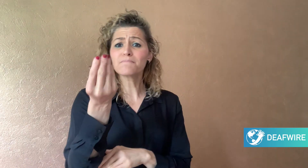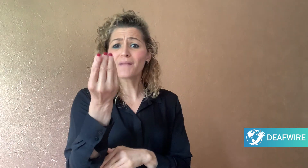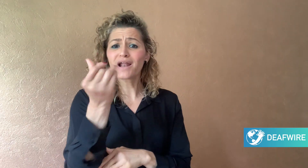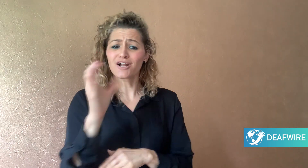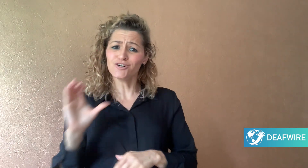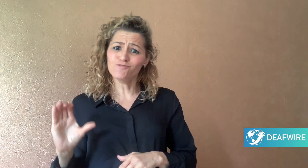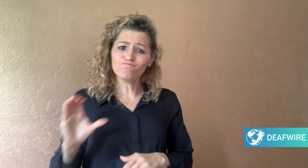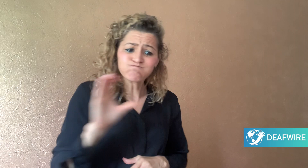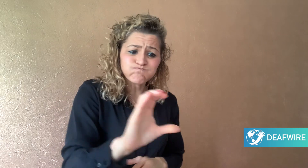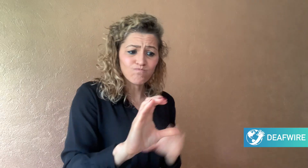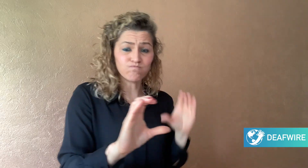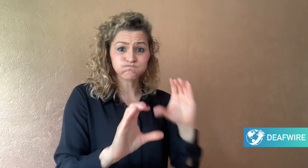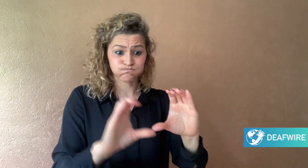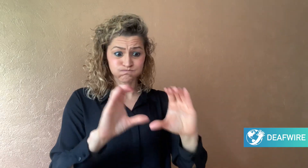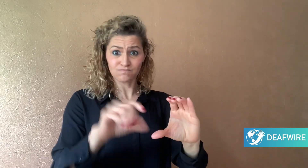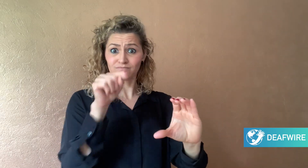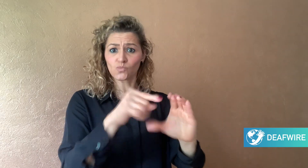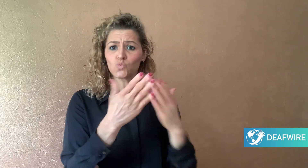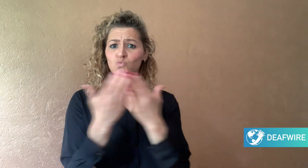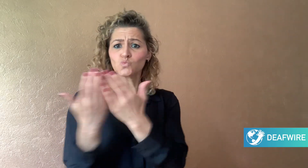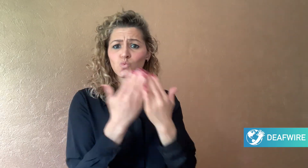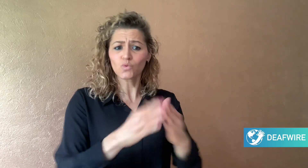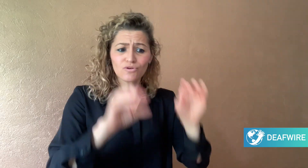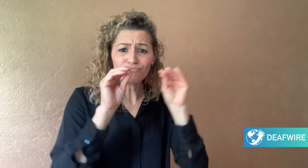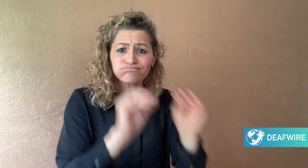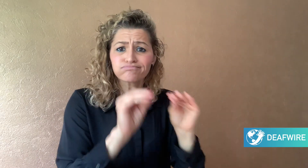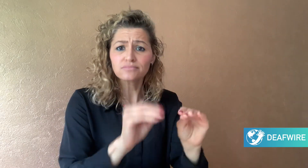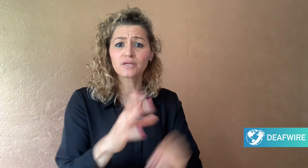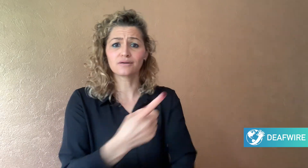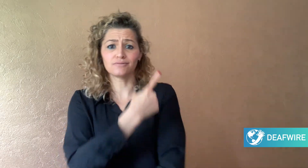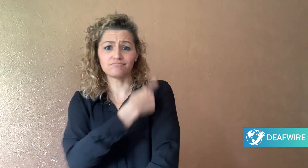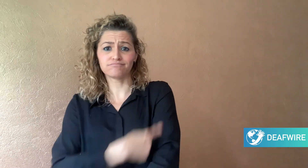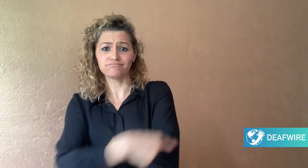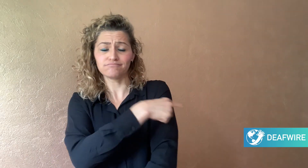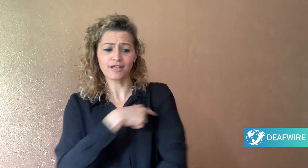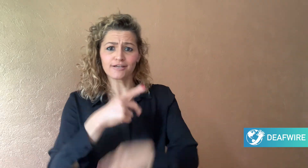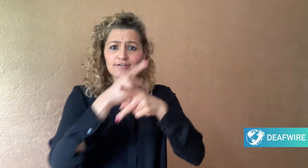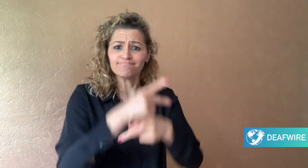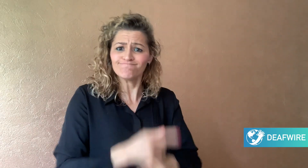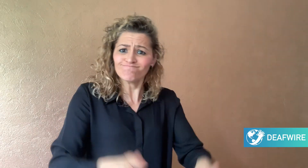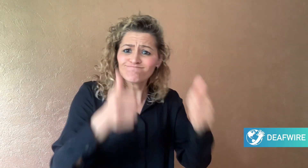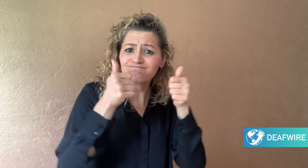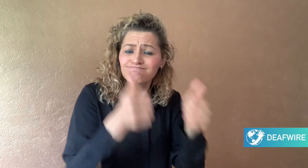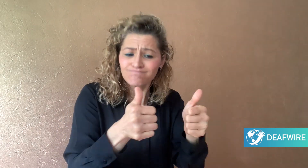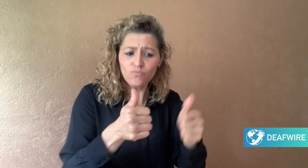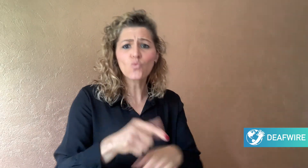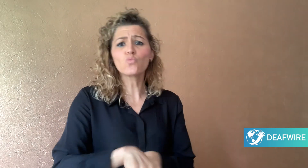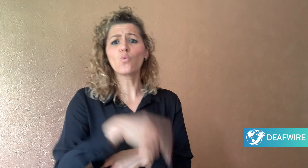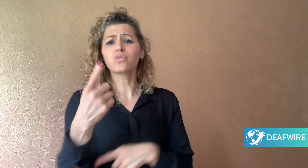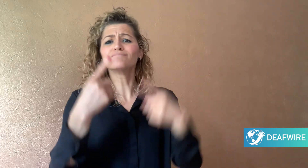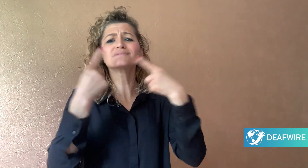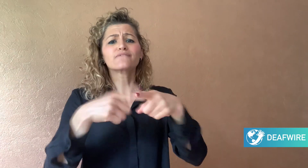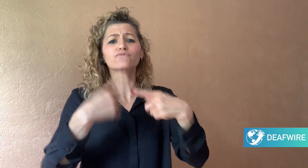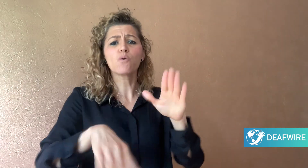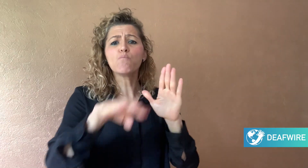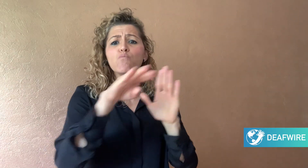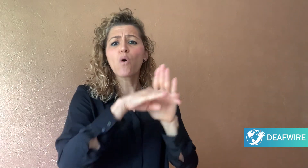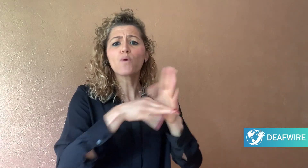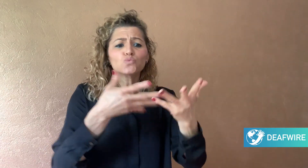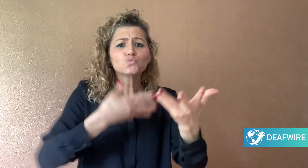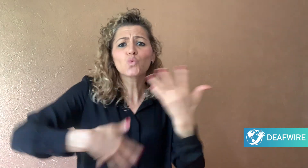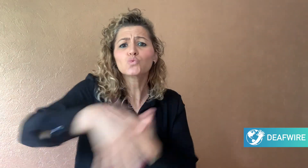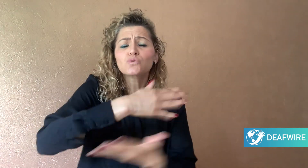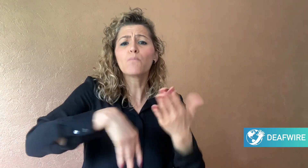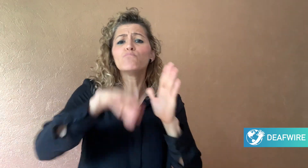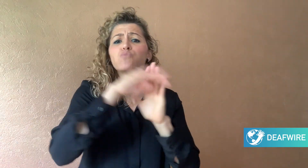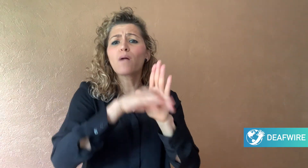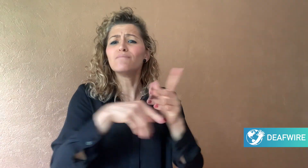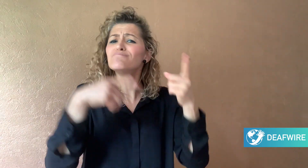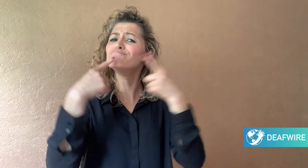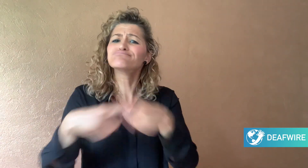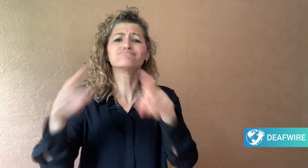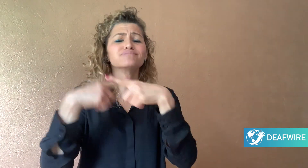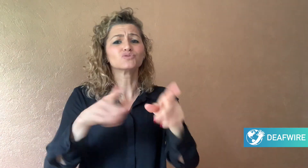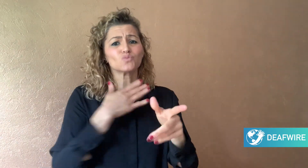and to increase funding towards education, healthcare,